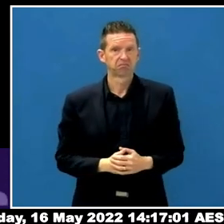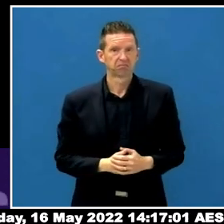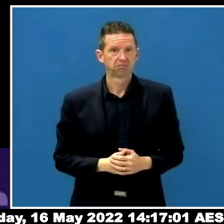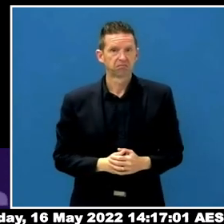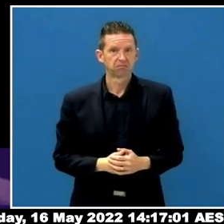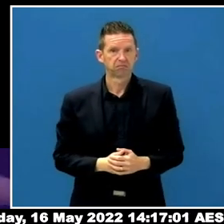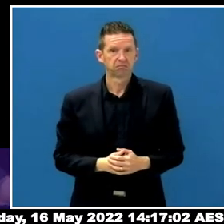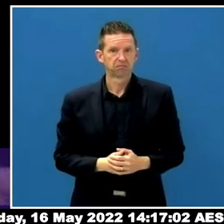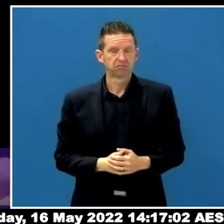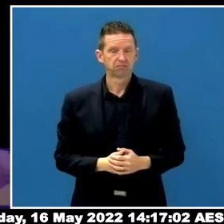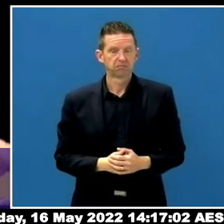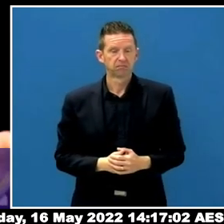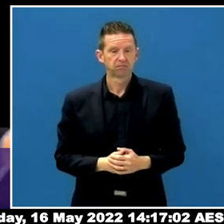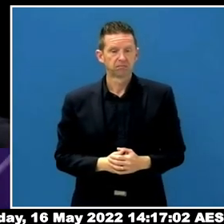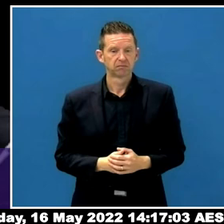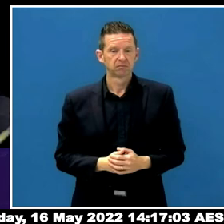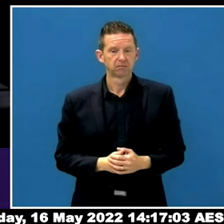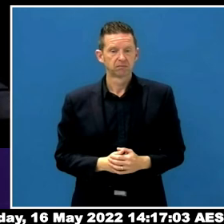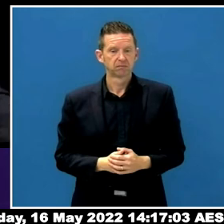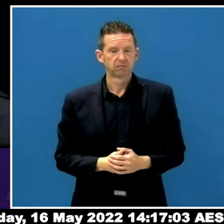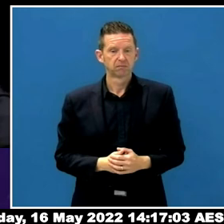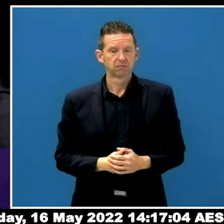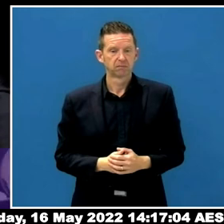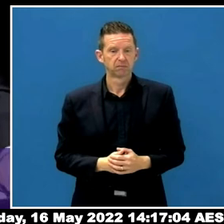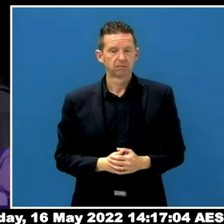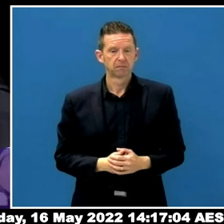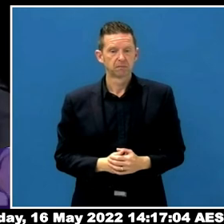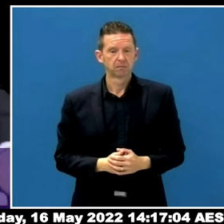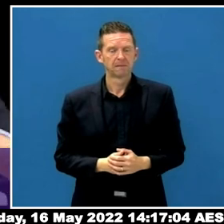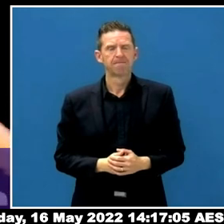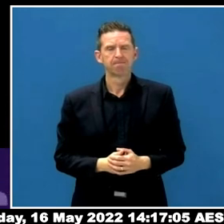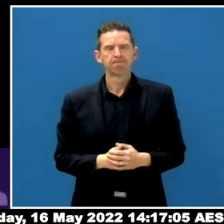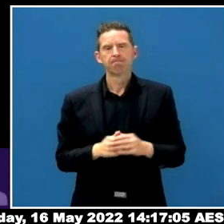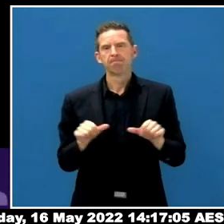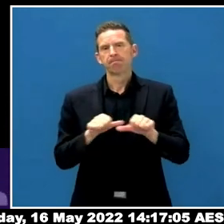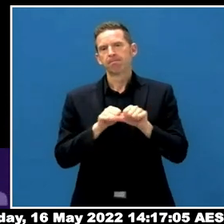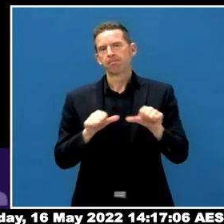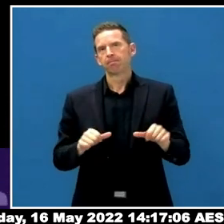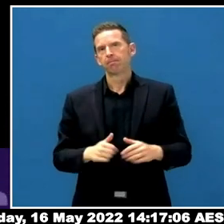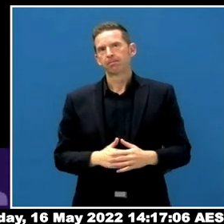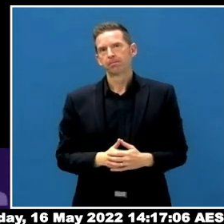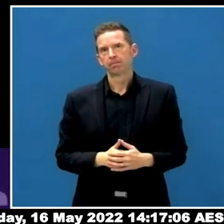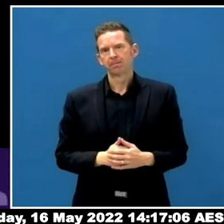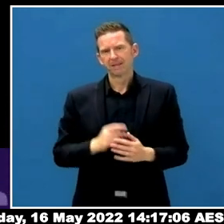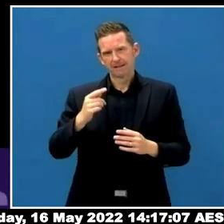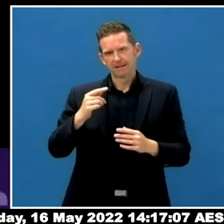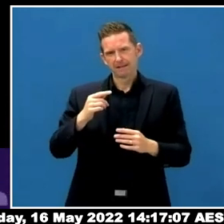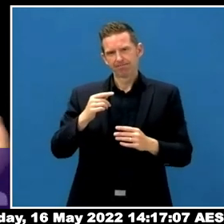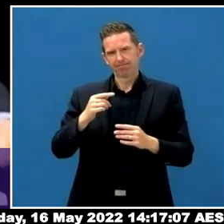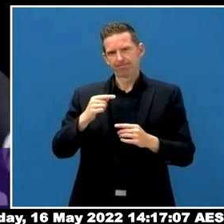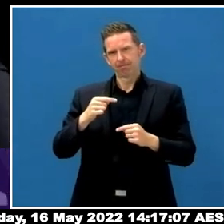I'd like to take you to - stepping back a little bit, but to document - the first